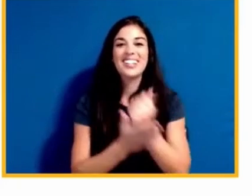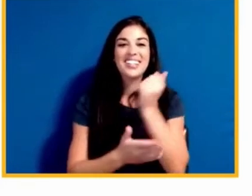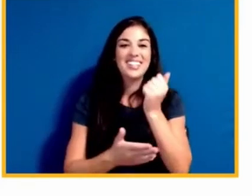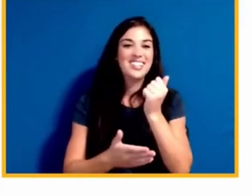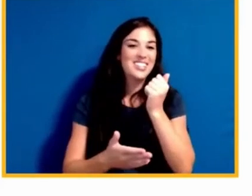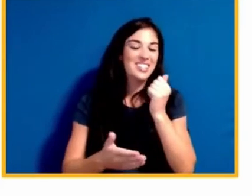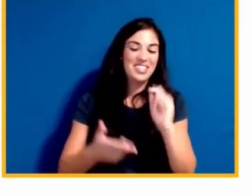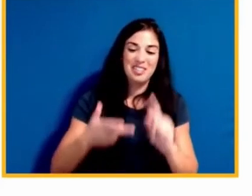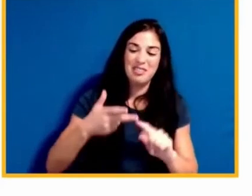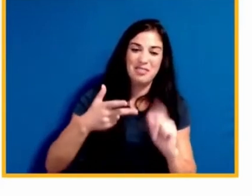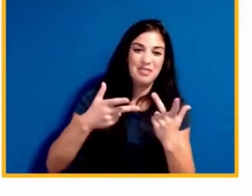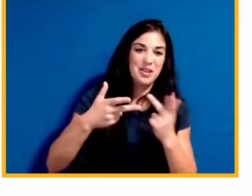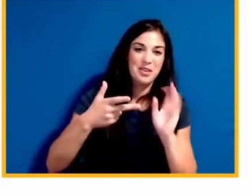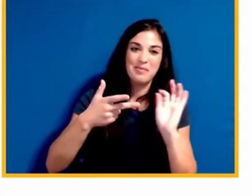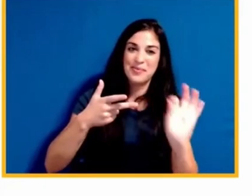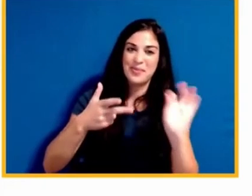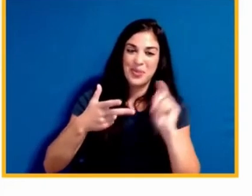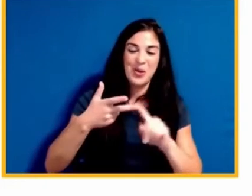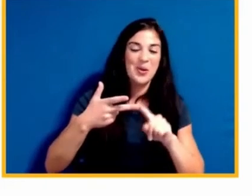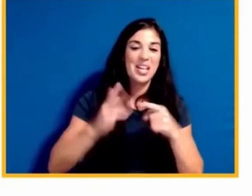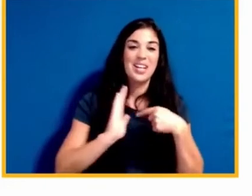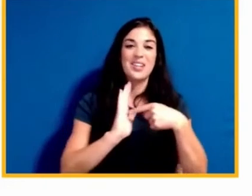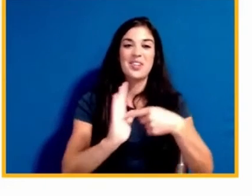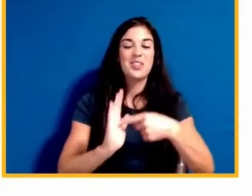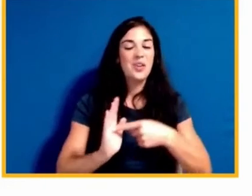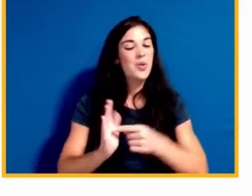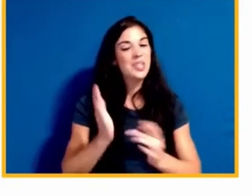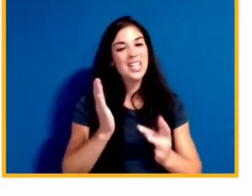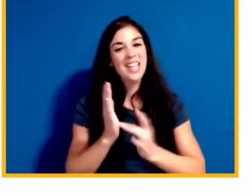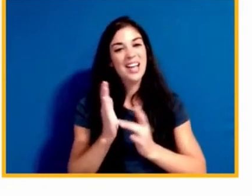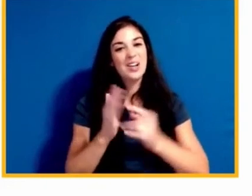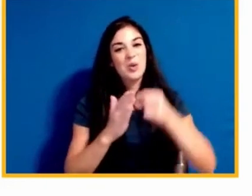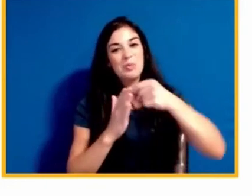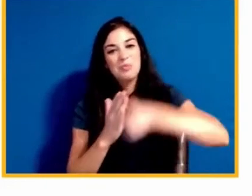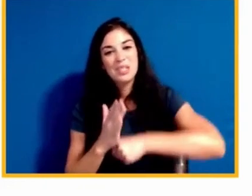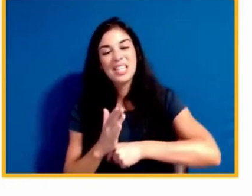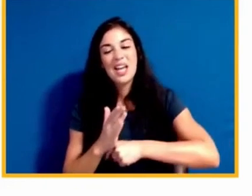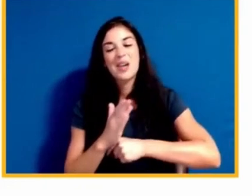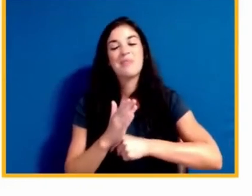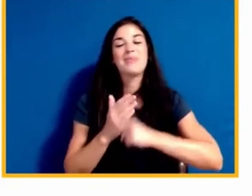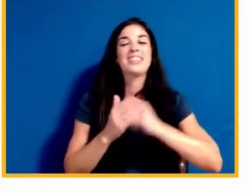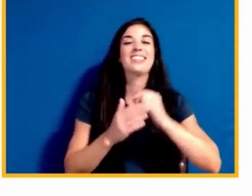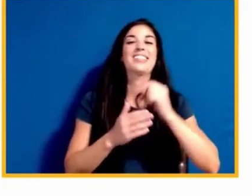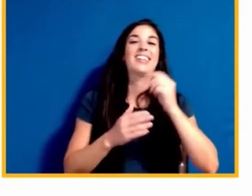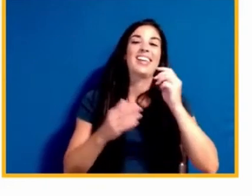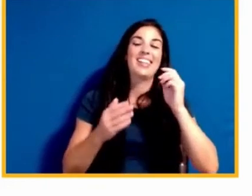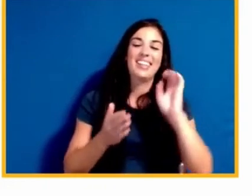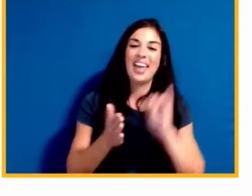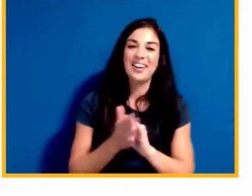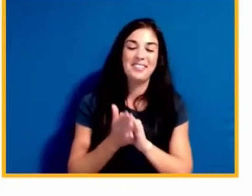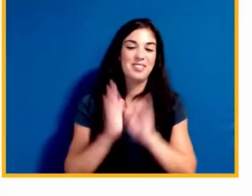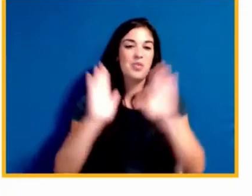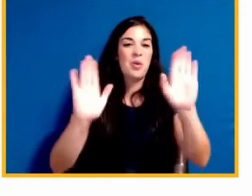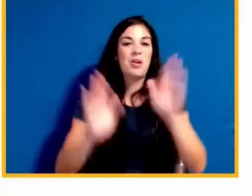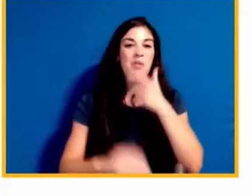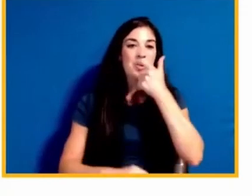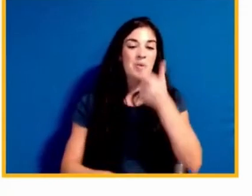and again, showing all of that technical prowess, all those details. That was a treat to watch, thank you so much Roman